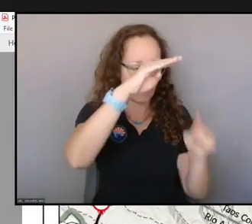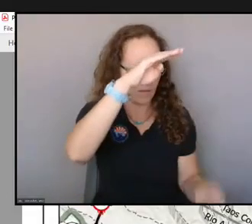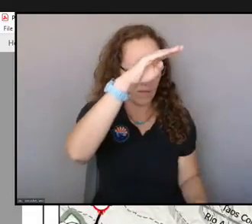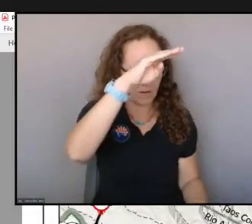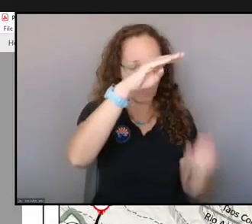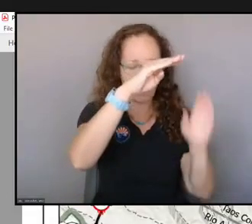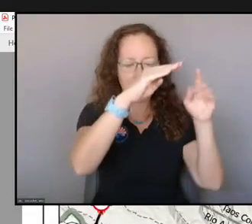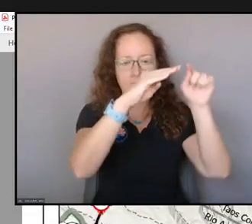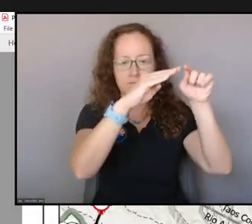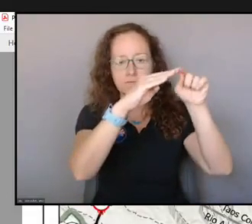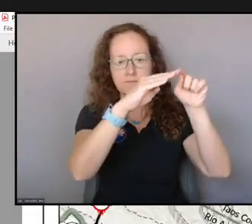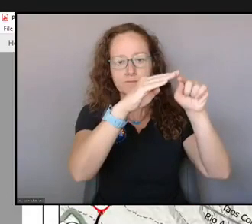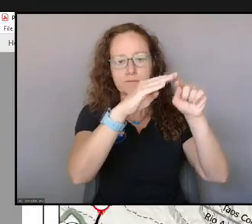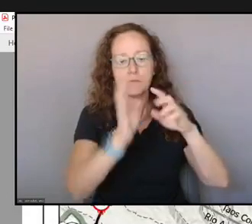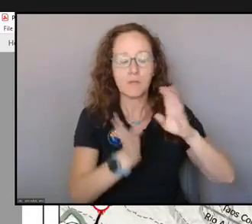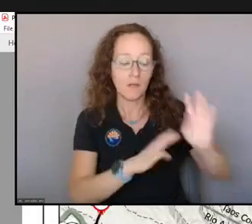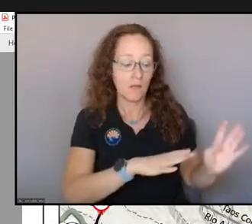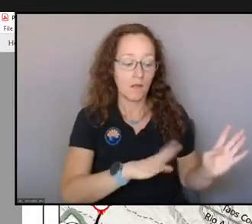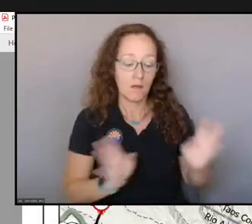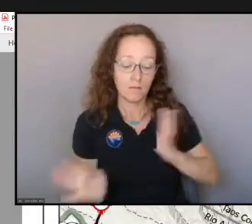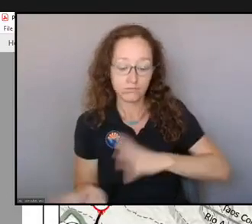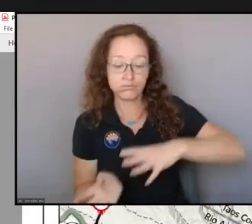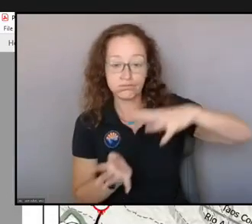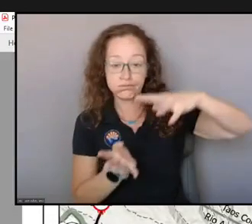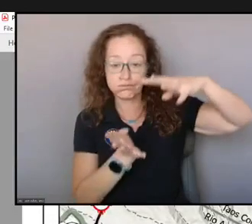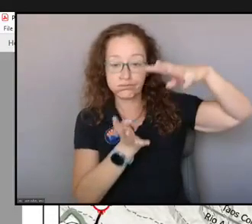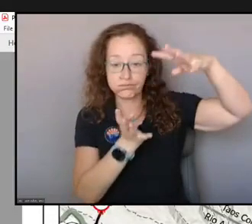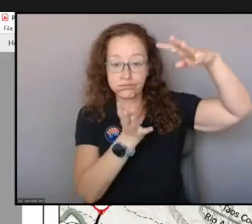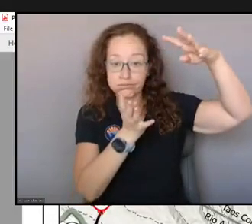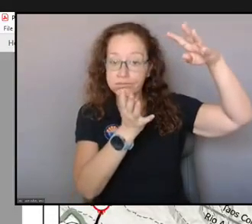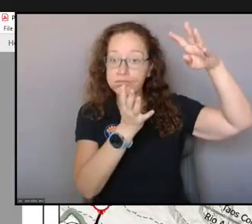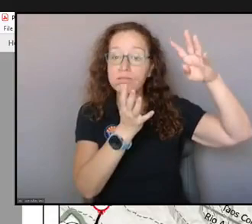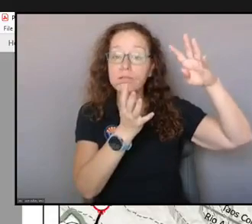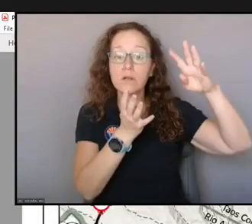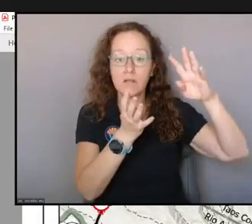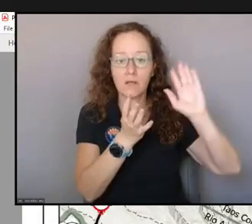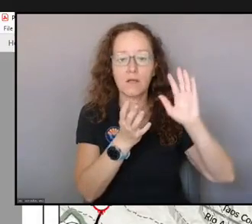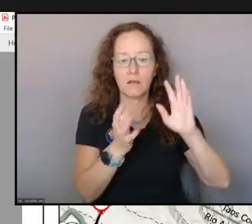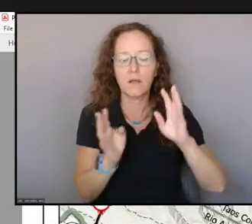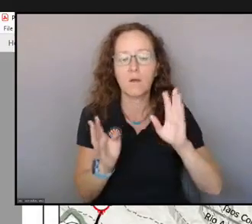SO THOSE SOUTHWEST WINDS WILL ONCE AGAIN, TEST ALL OF THAT AND MORE IMPORTANTLY, INTERIOR FUEL POCKETS WILL